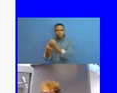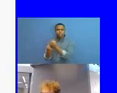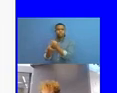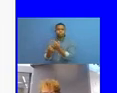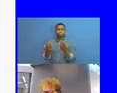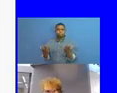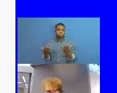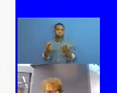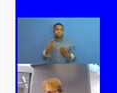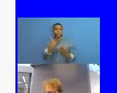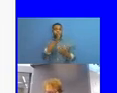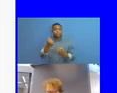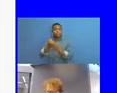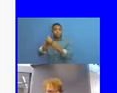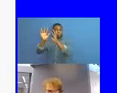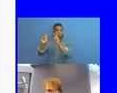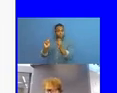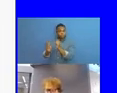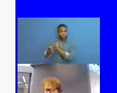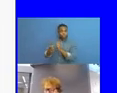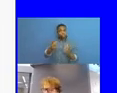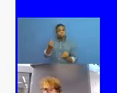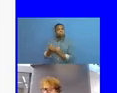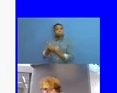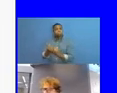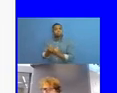these challenges and we will have a learning and development